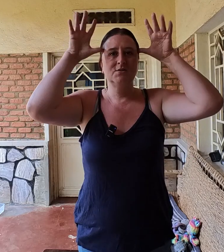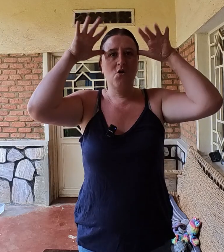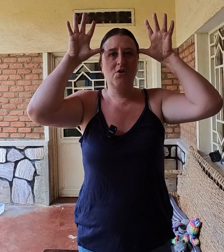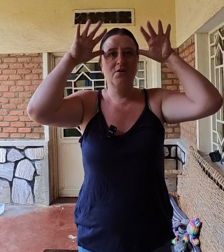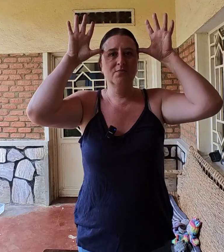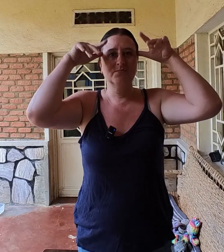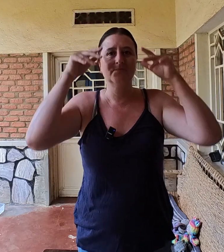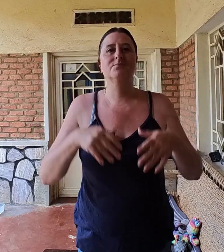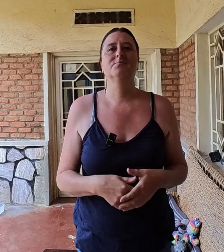Dog.